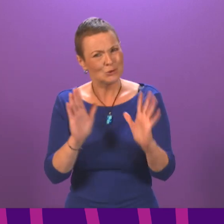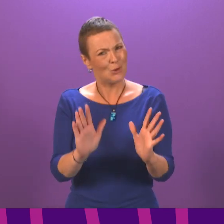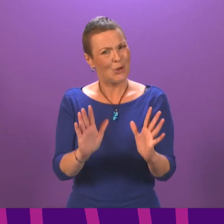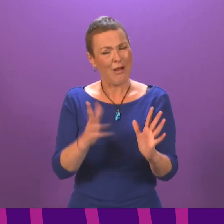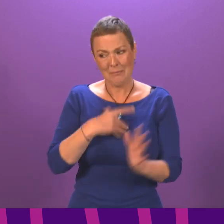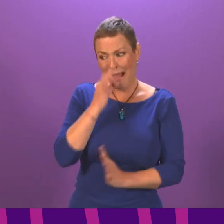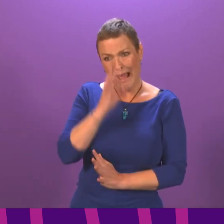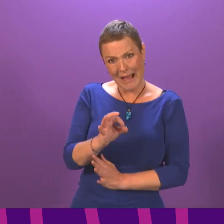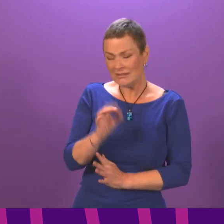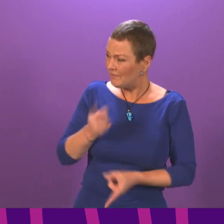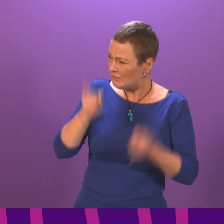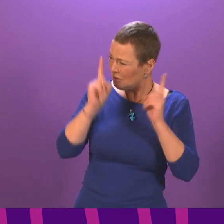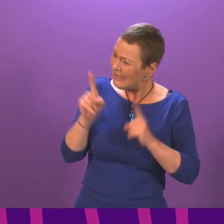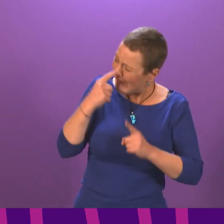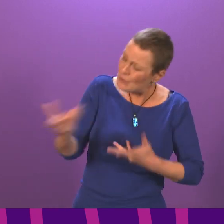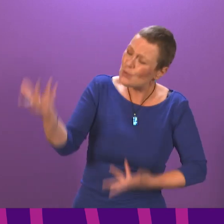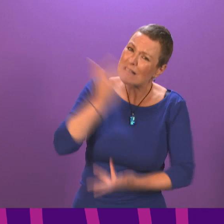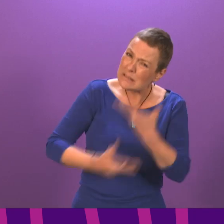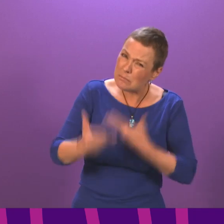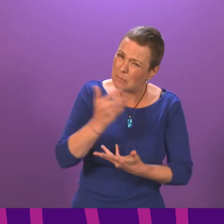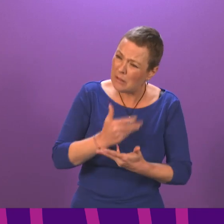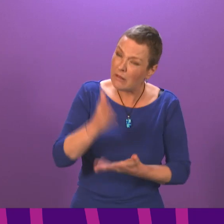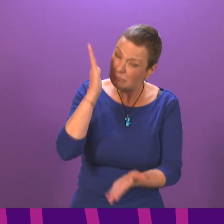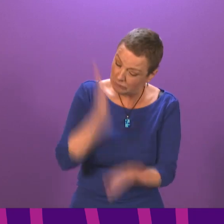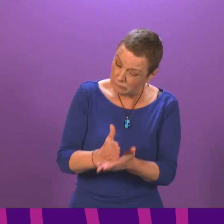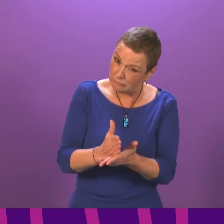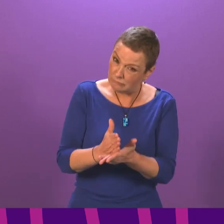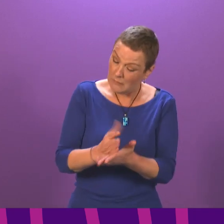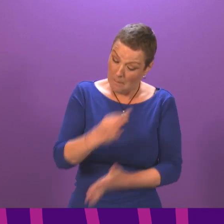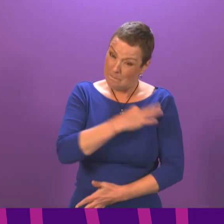Can the First Minister explain the clinical reasons why the protection of this vulnerable